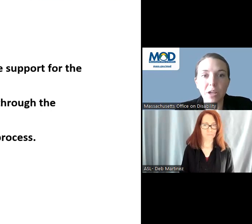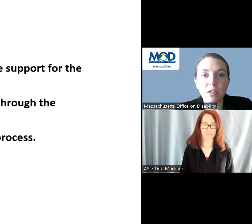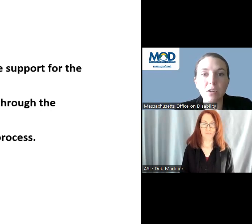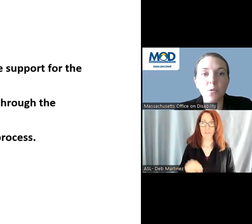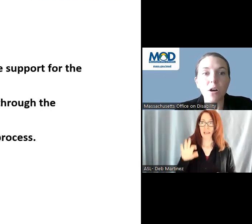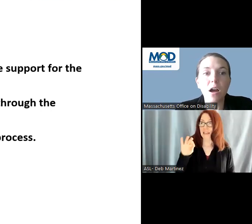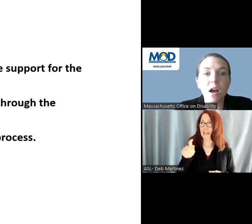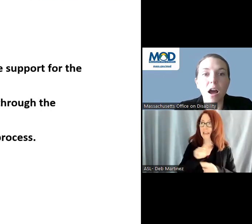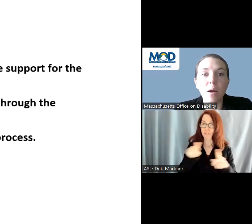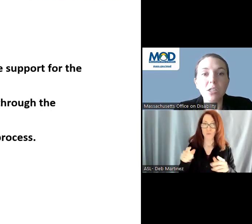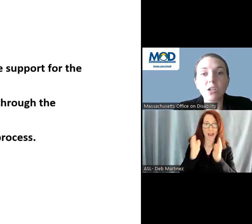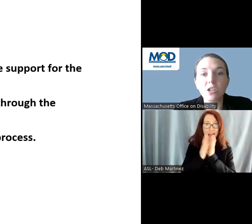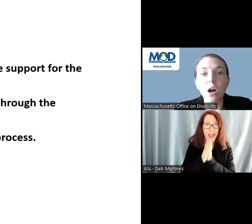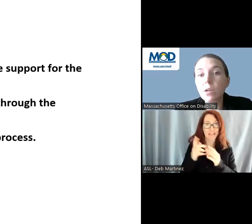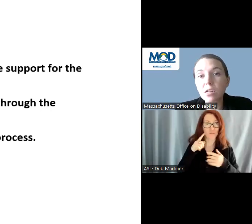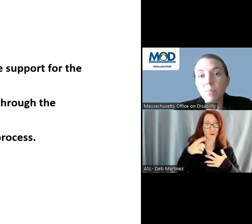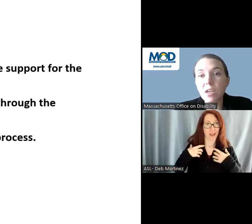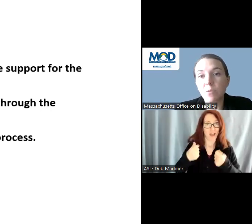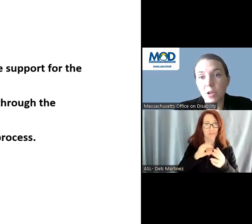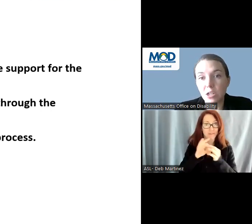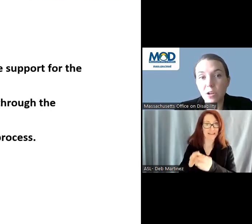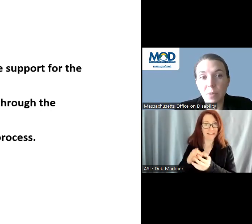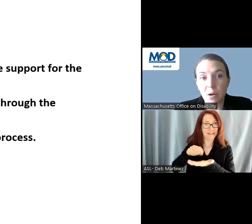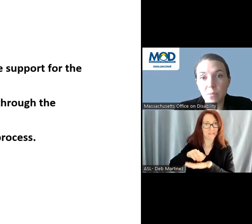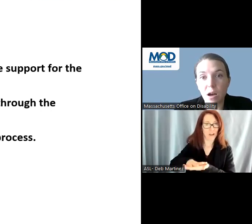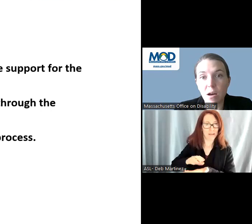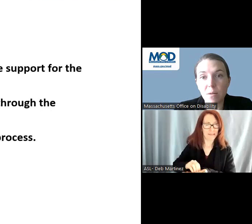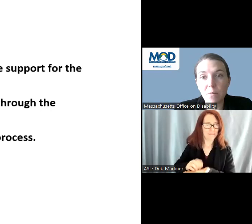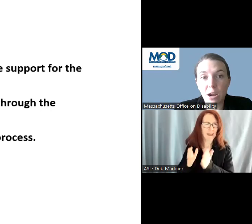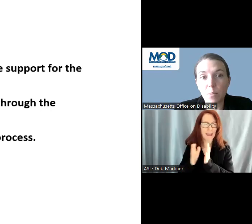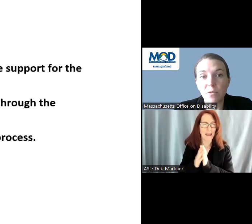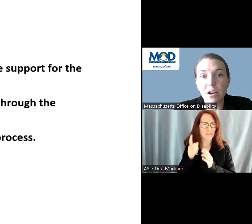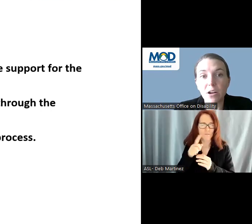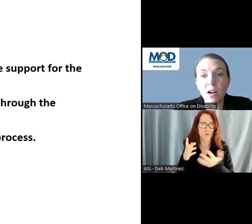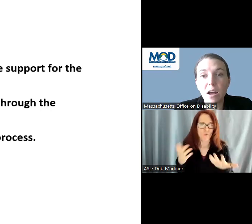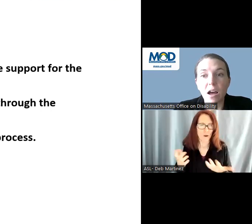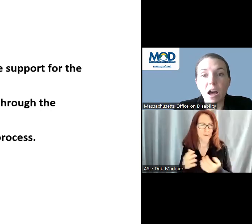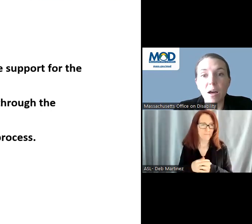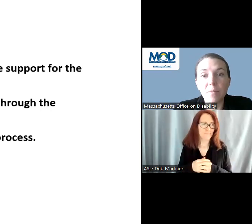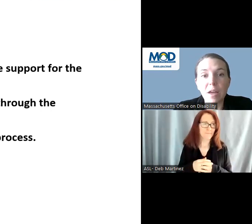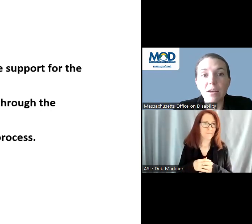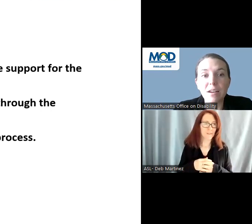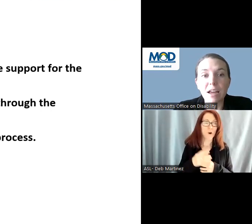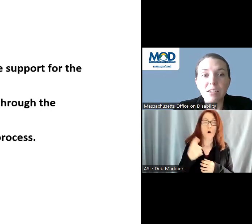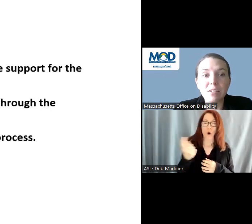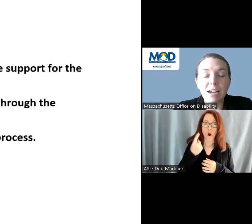it's it's always going to be from a continuing uh care provider um and as I said on the last